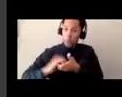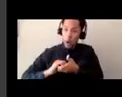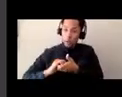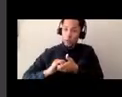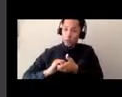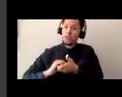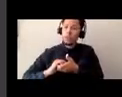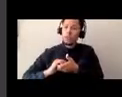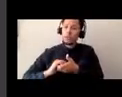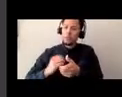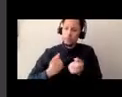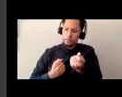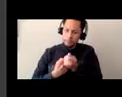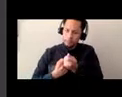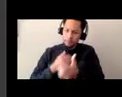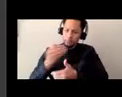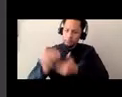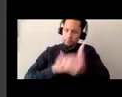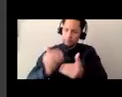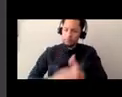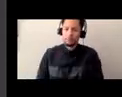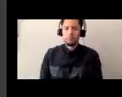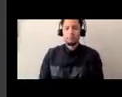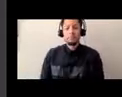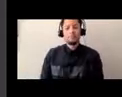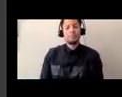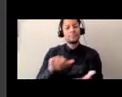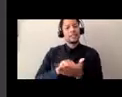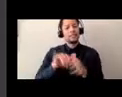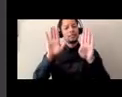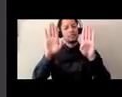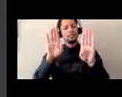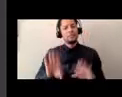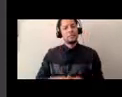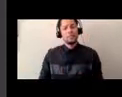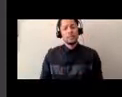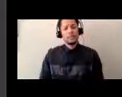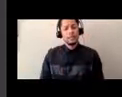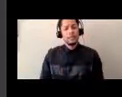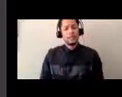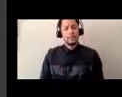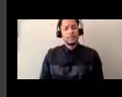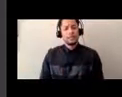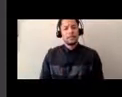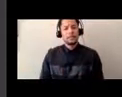So that's really -- that's really great. And that partnership in these first two questions.